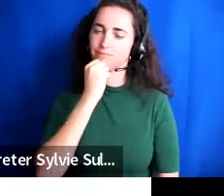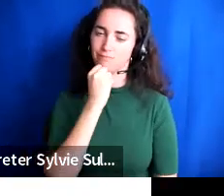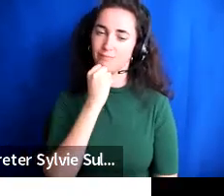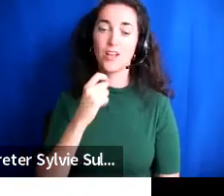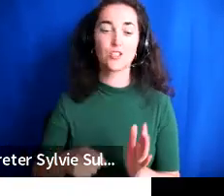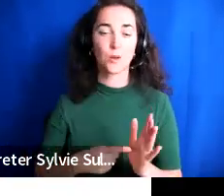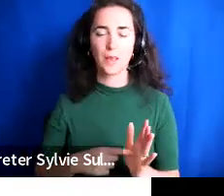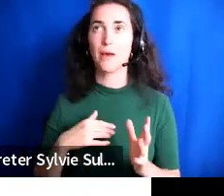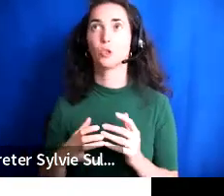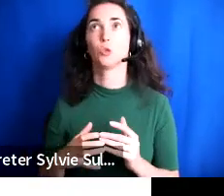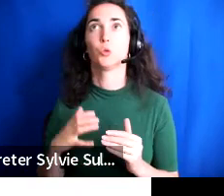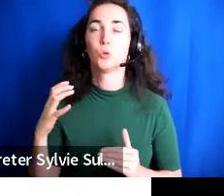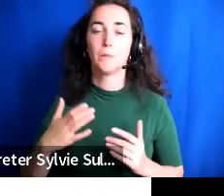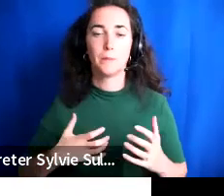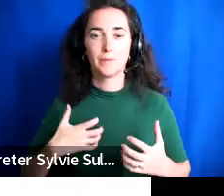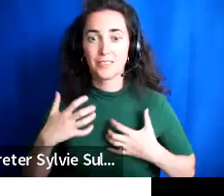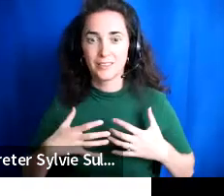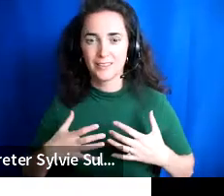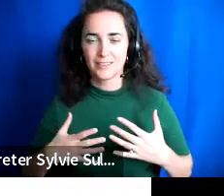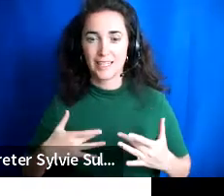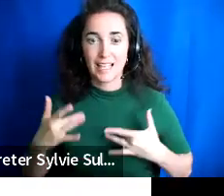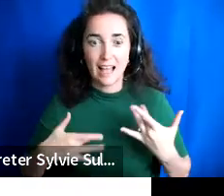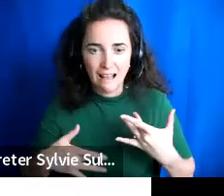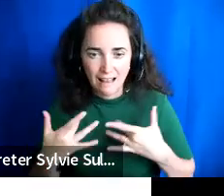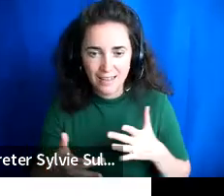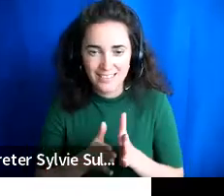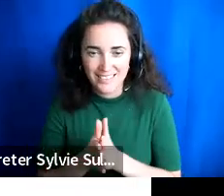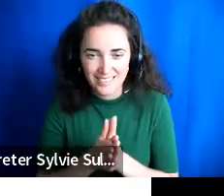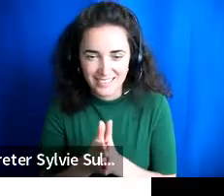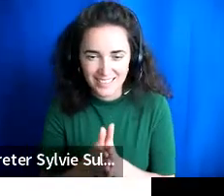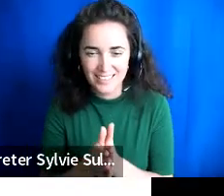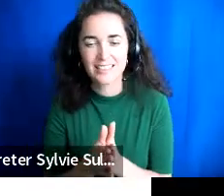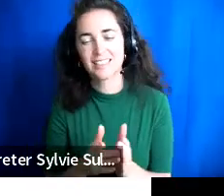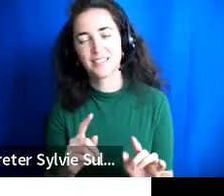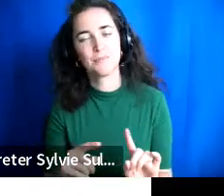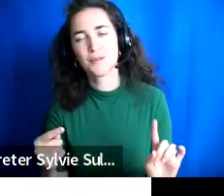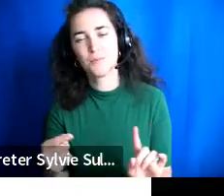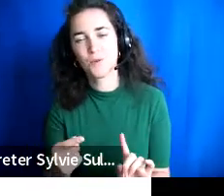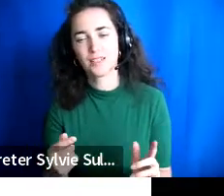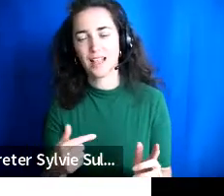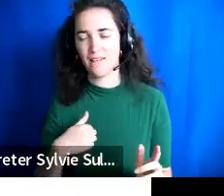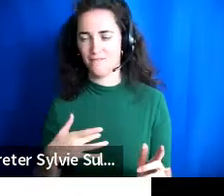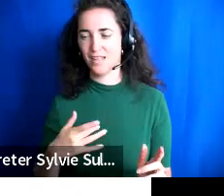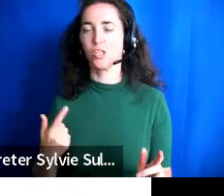So if I did that, I just feel that the change agents and we can bring in the change.